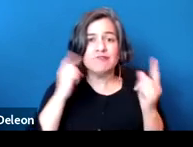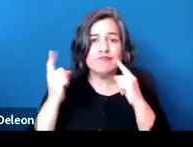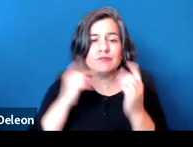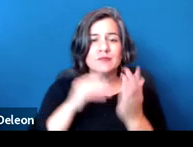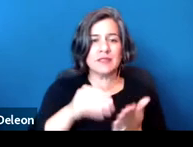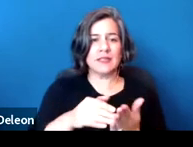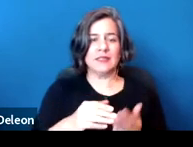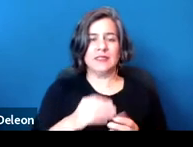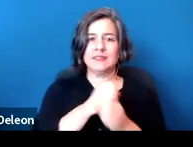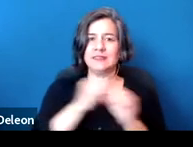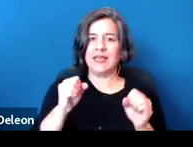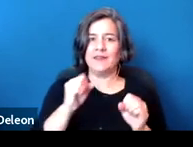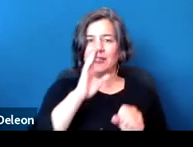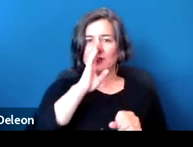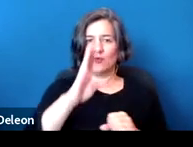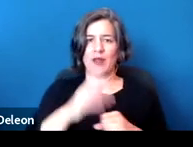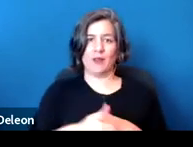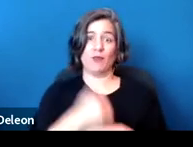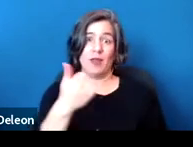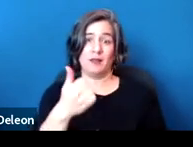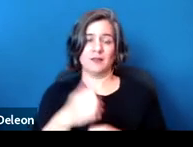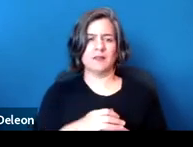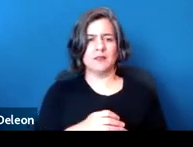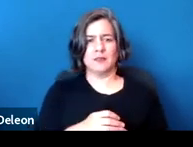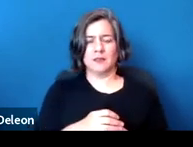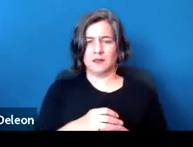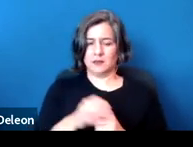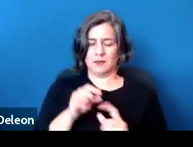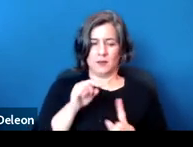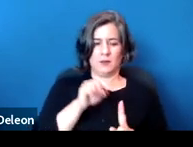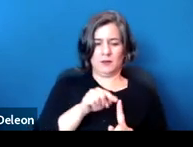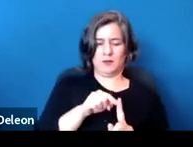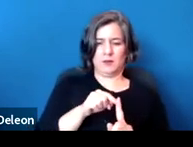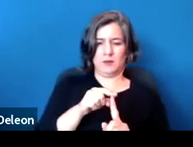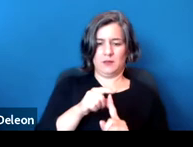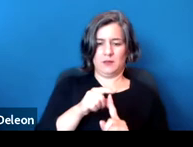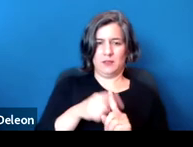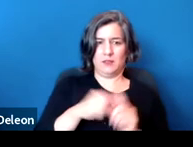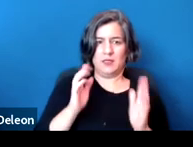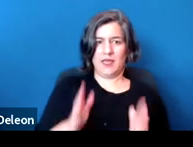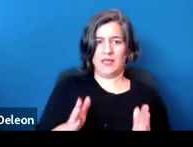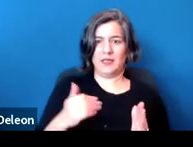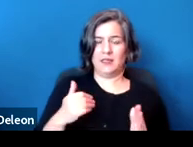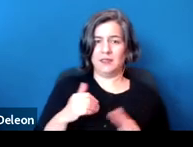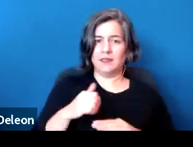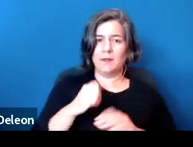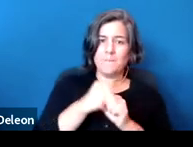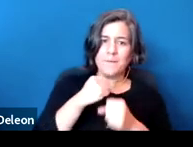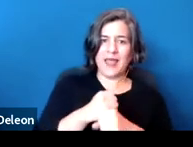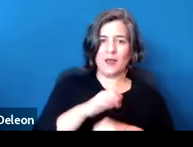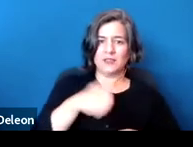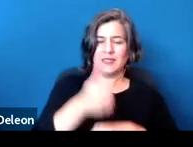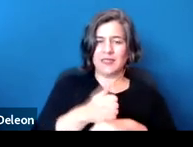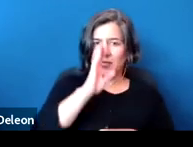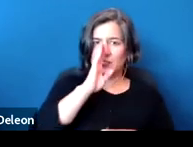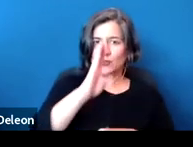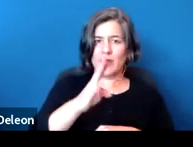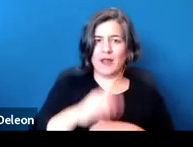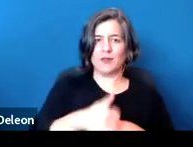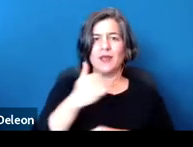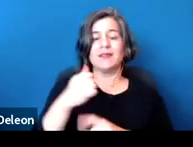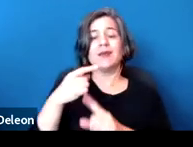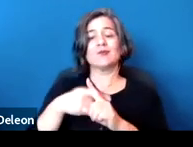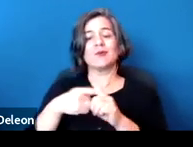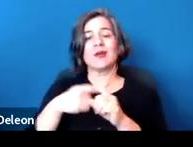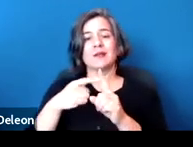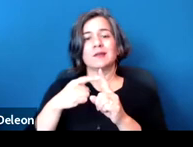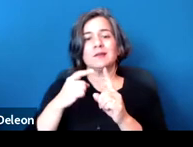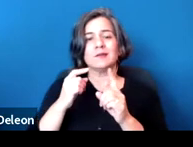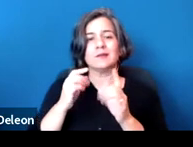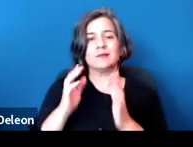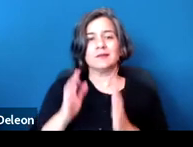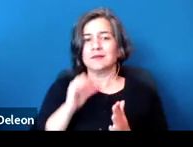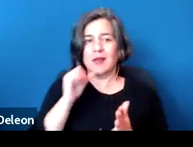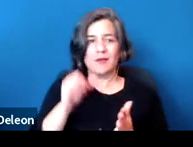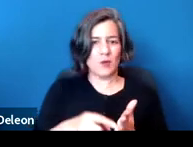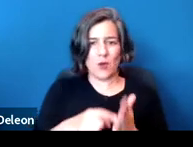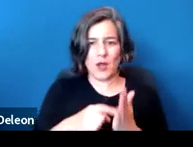that we're now going to start talking about some defenses that landlords or other entities have.